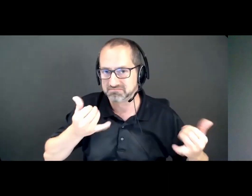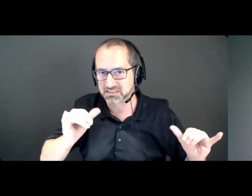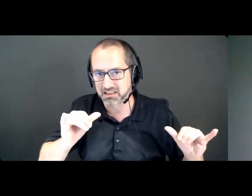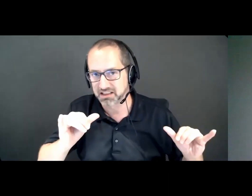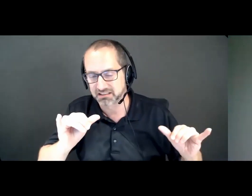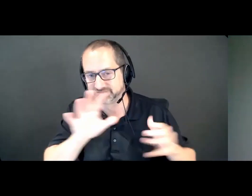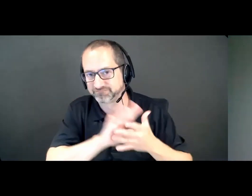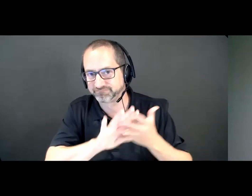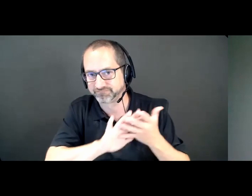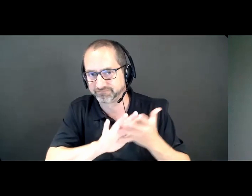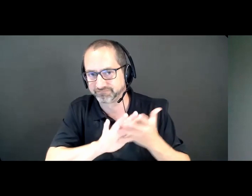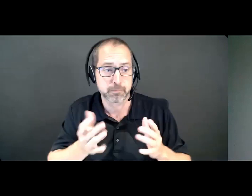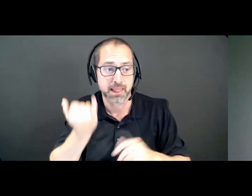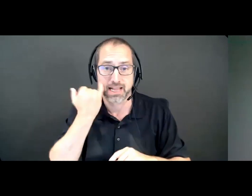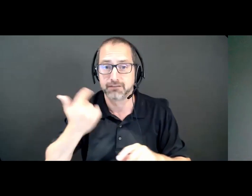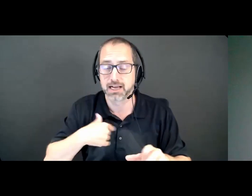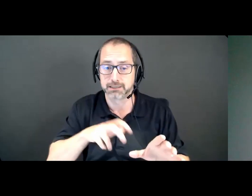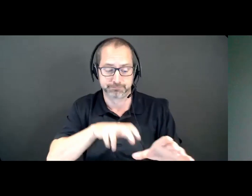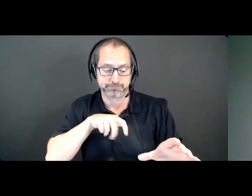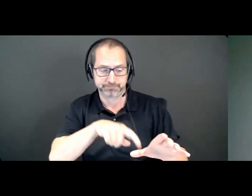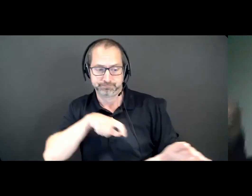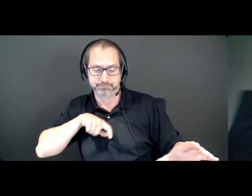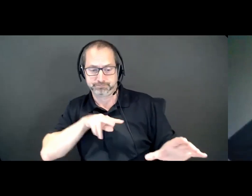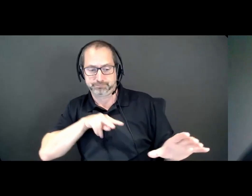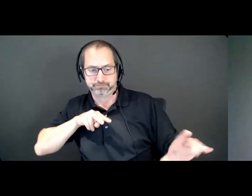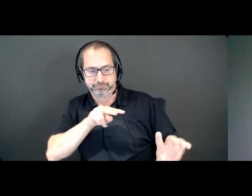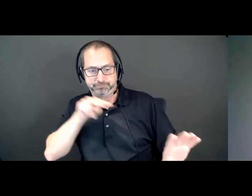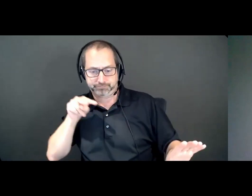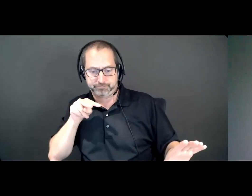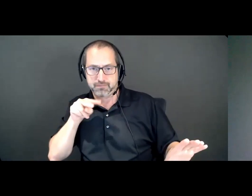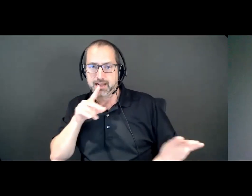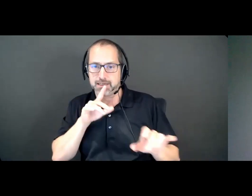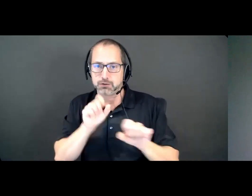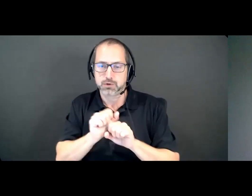If I take a step back and put my advocate – global advocate hat on,